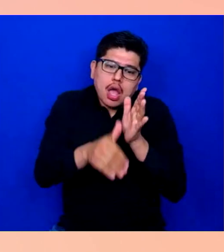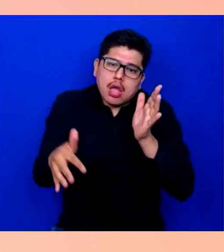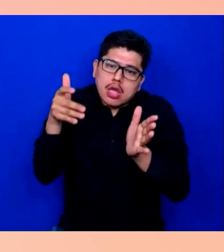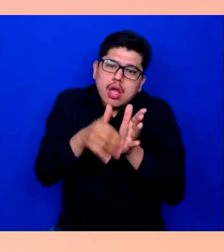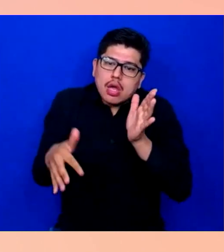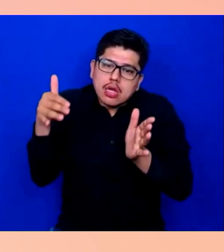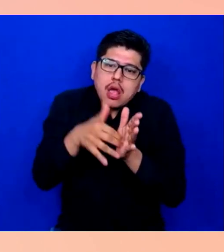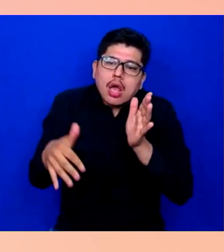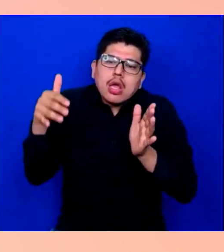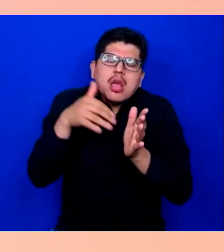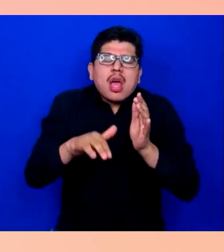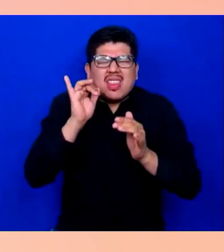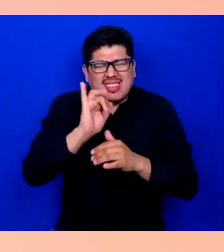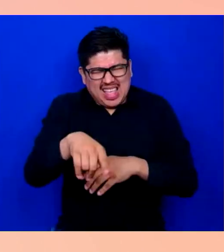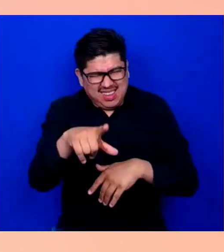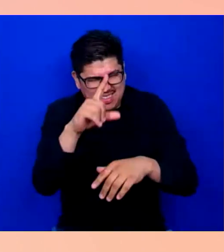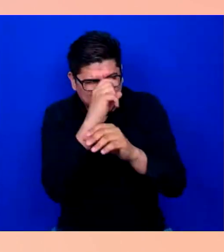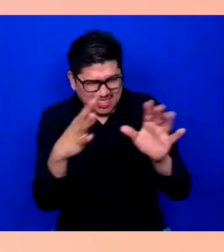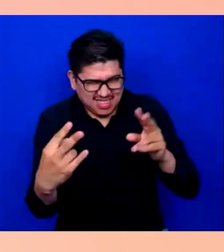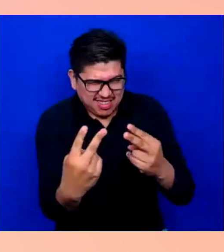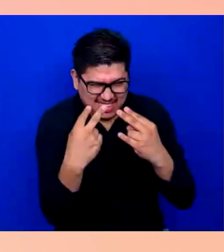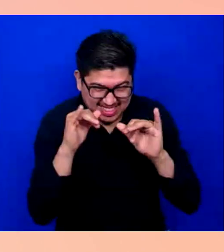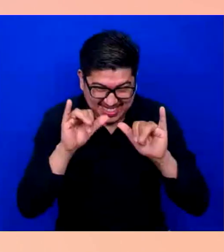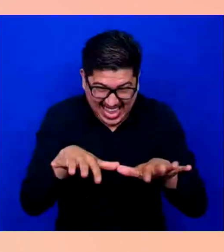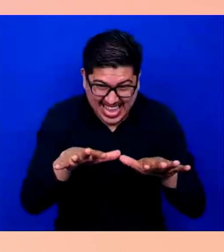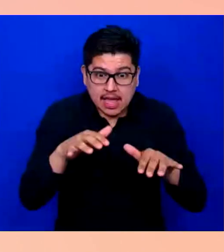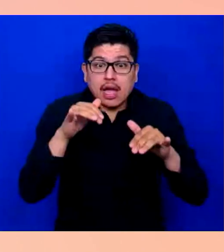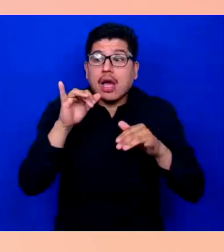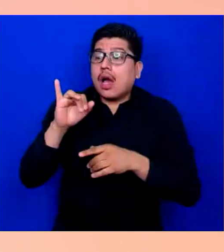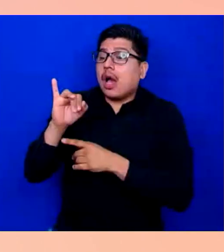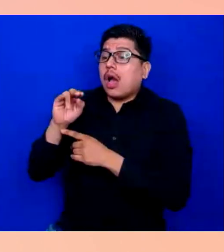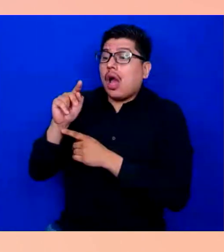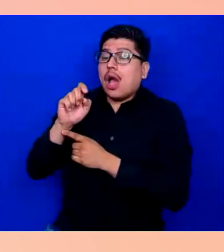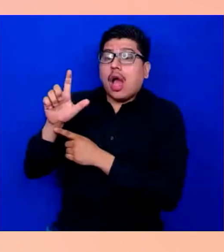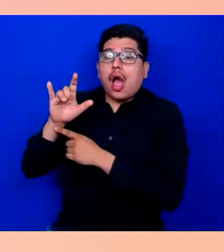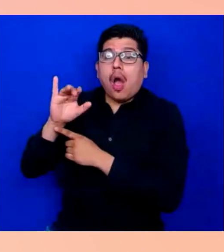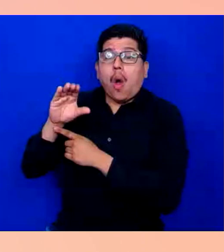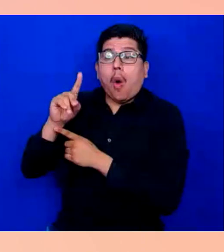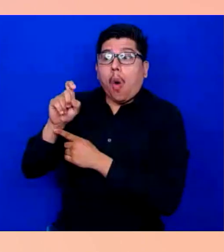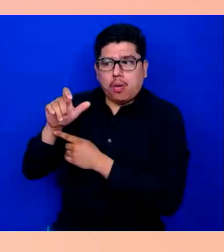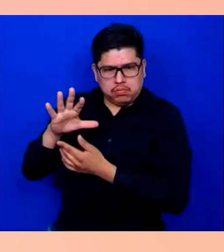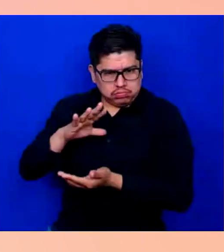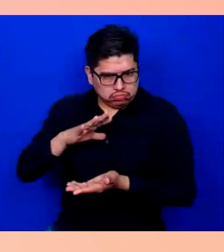How does Intellicode make this easier for me? Firstly, it's smart enough to read